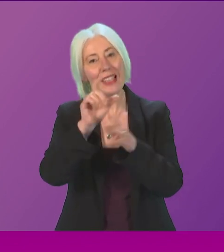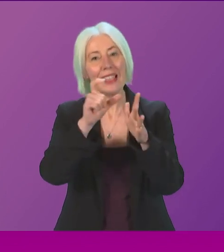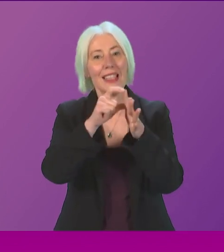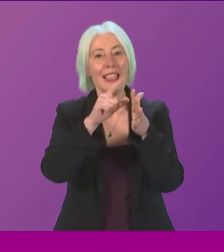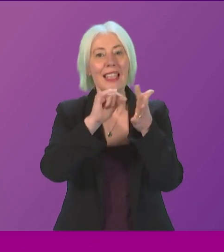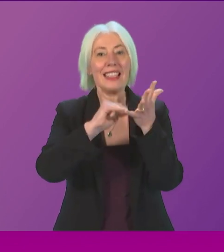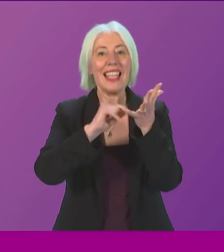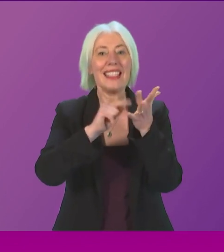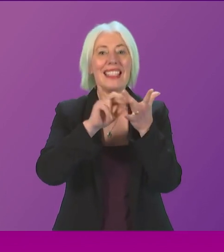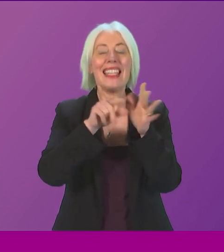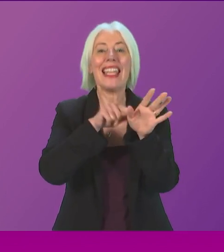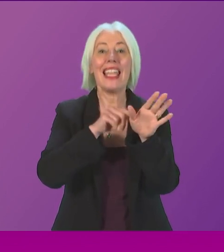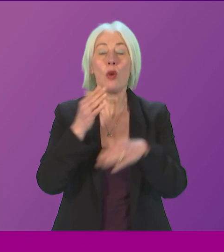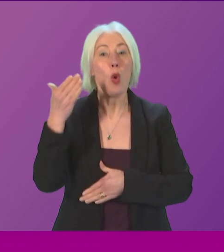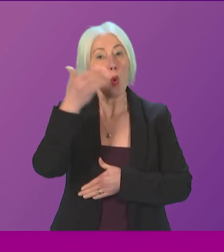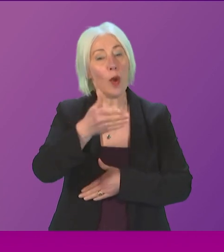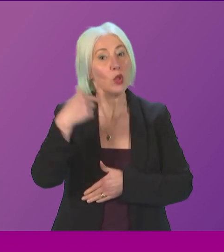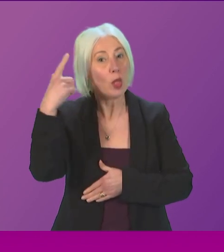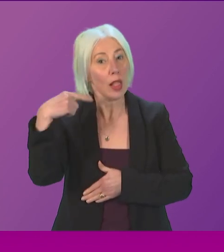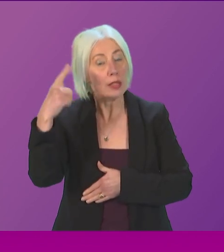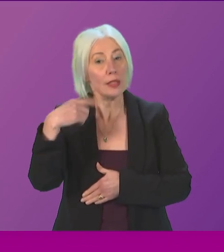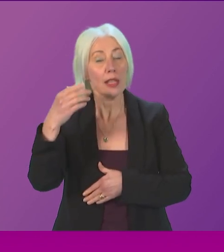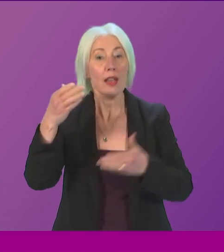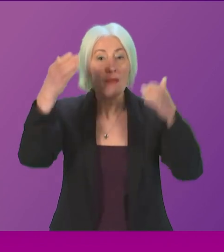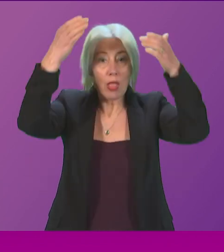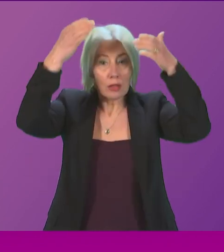coronation of Their Majesties King Charles and Queen Camilla.